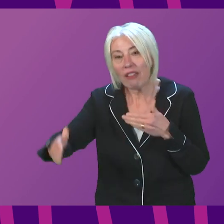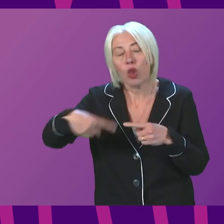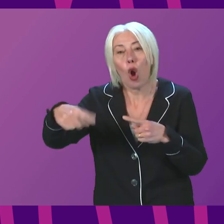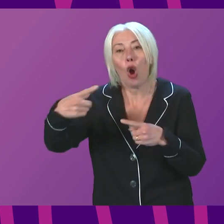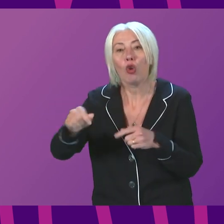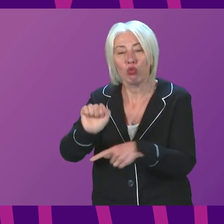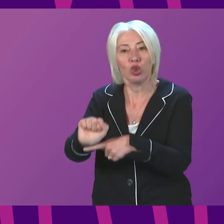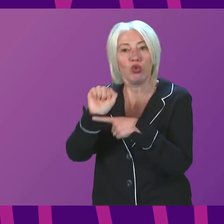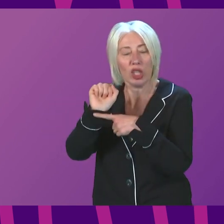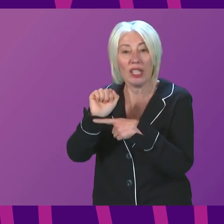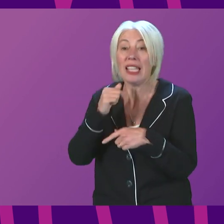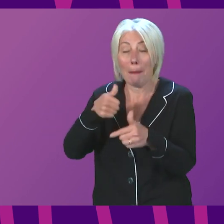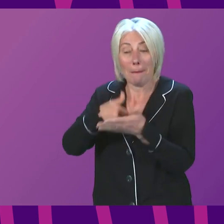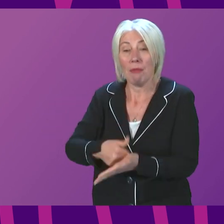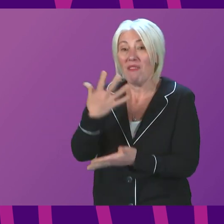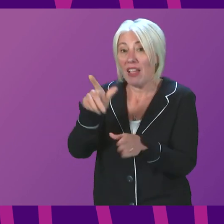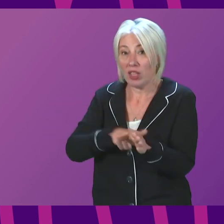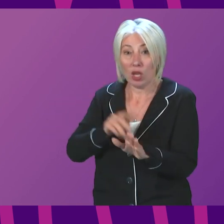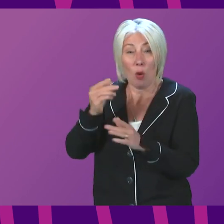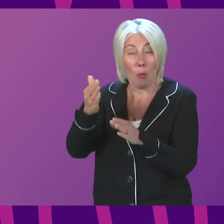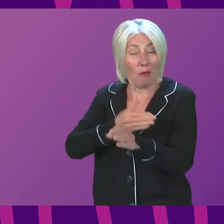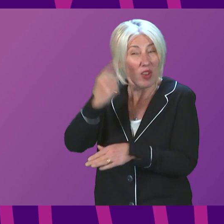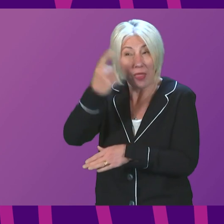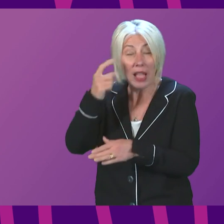years before being considered for release on licence.